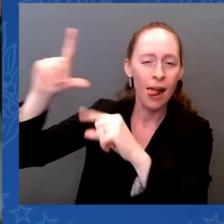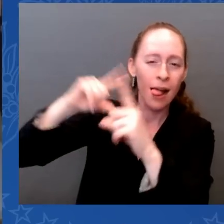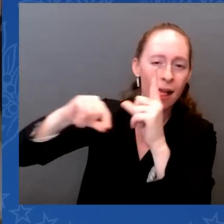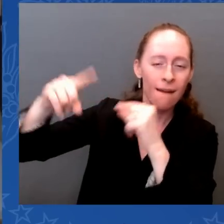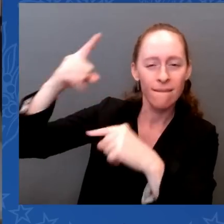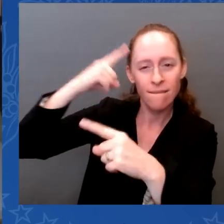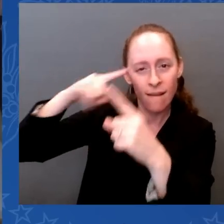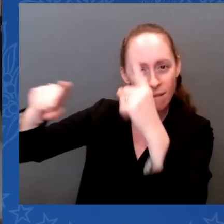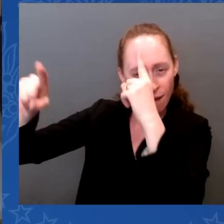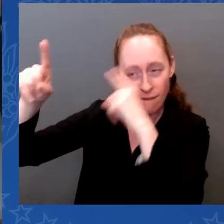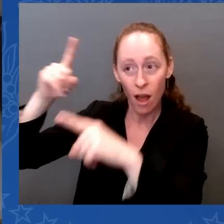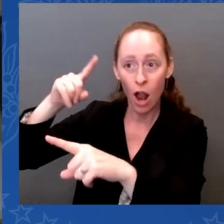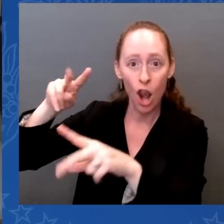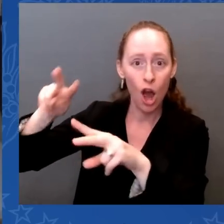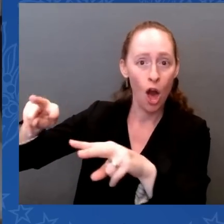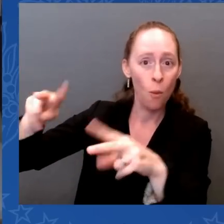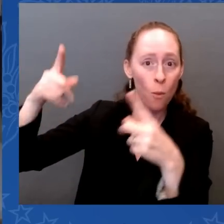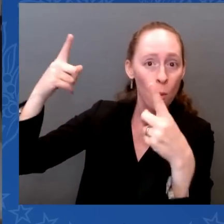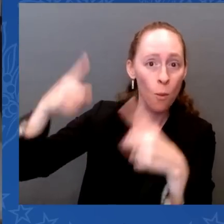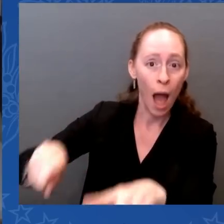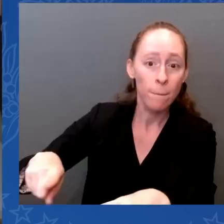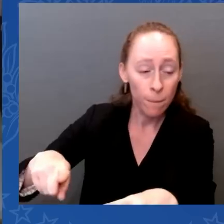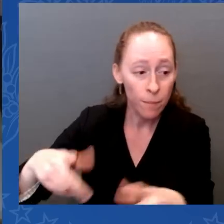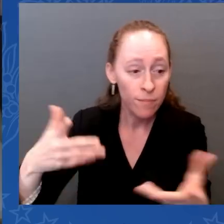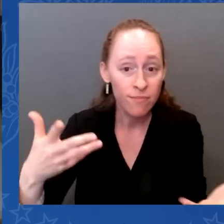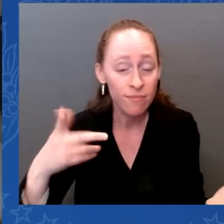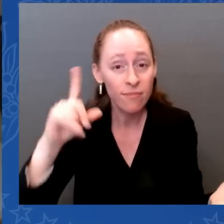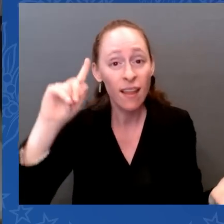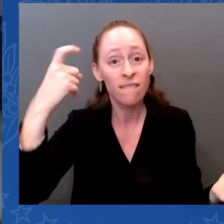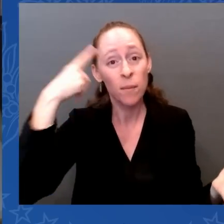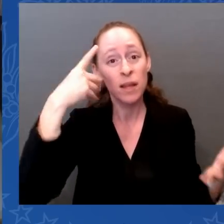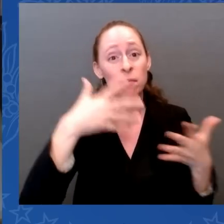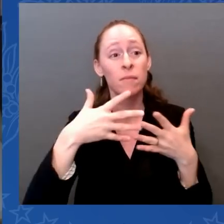In 2020, 55 of the biggest corporations in America